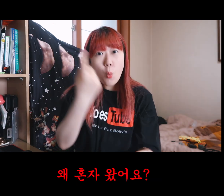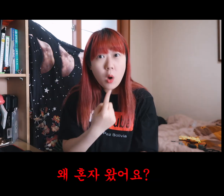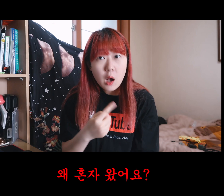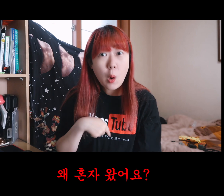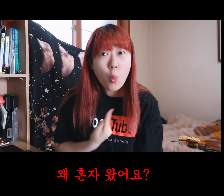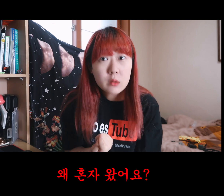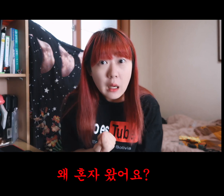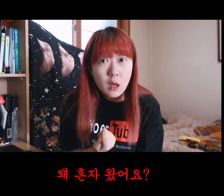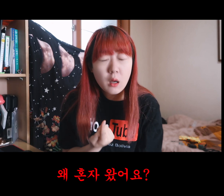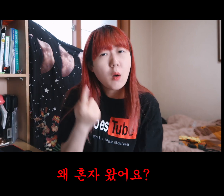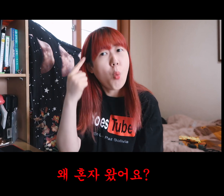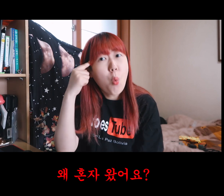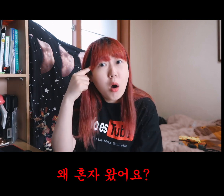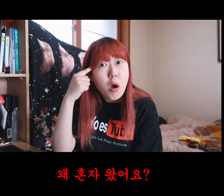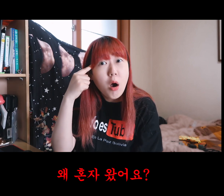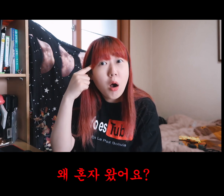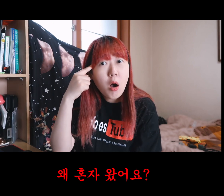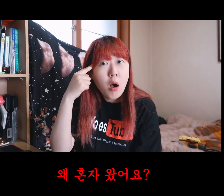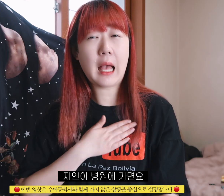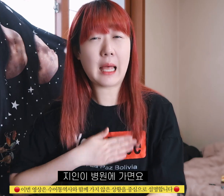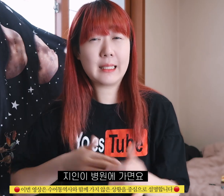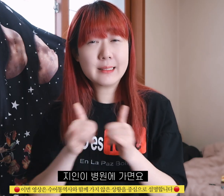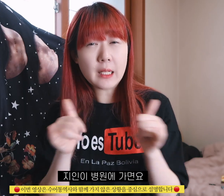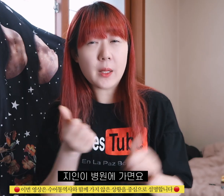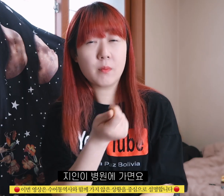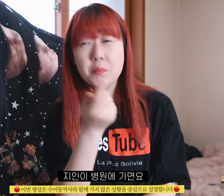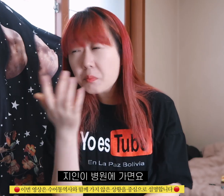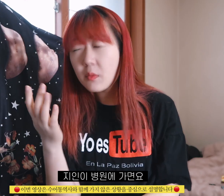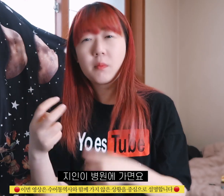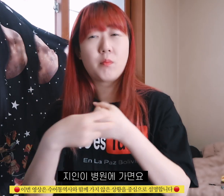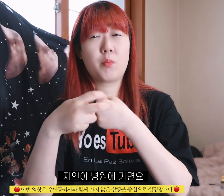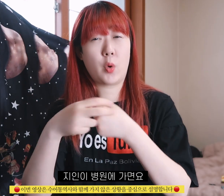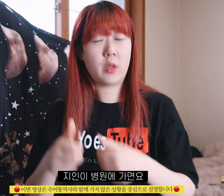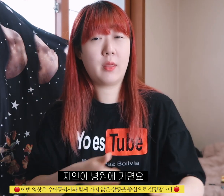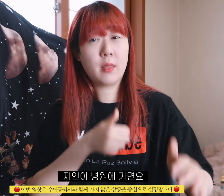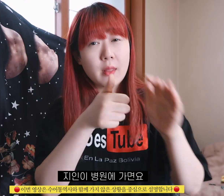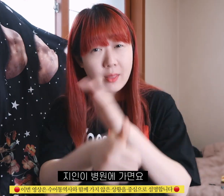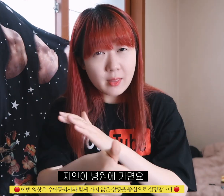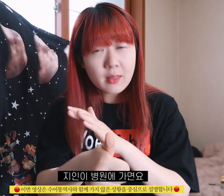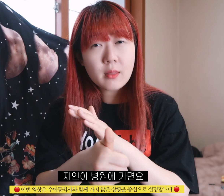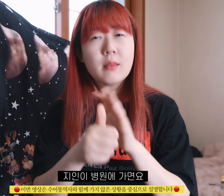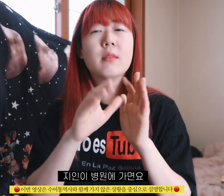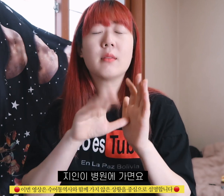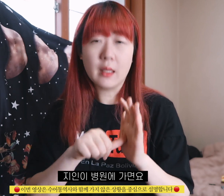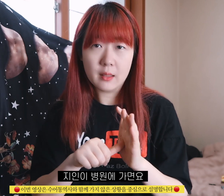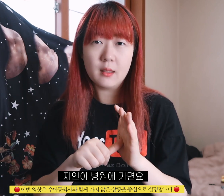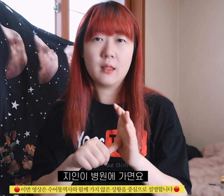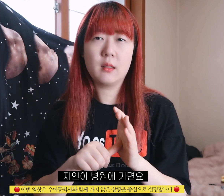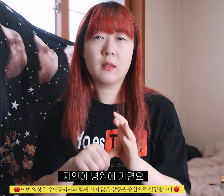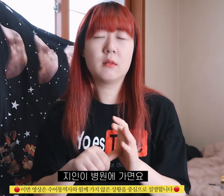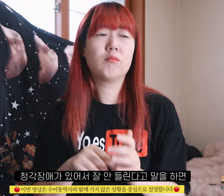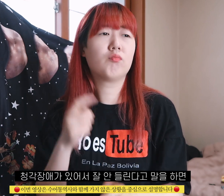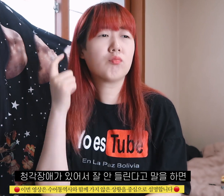Why did you come alone? A friend of mine goes to the hospital.